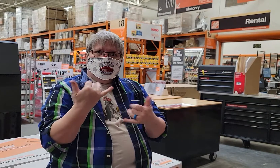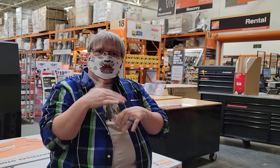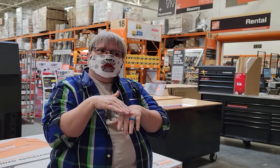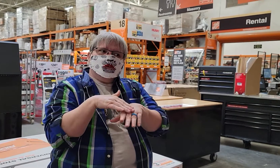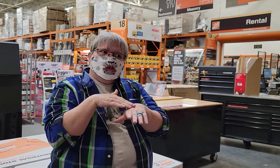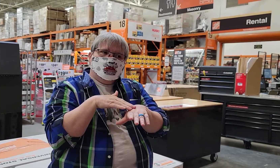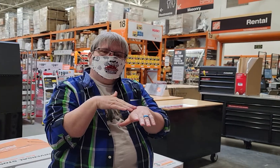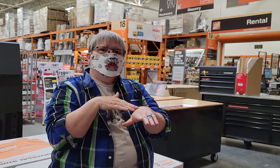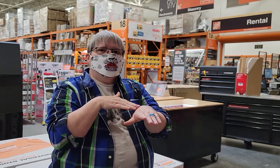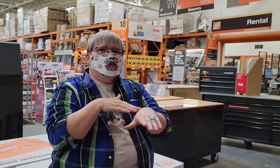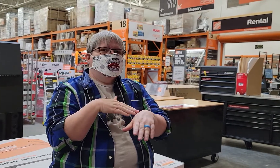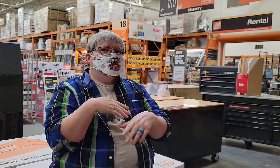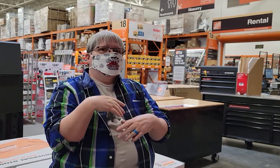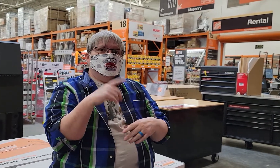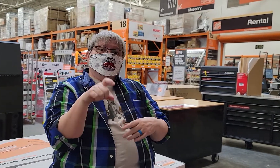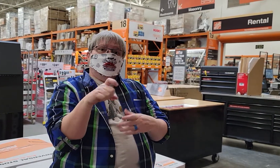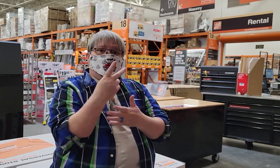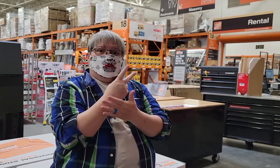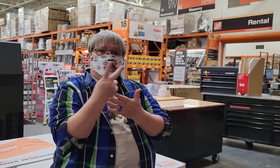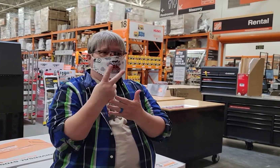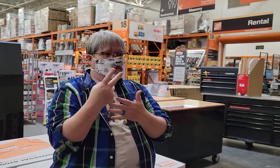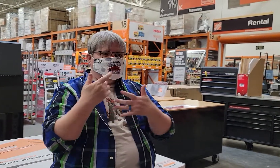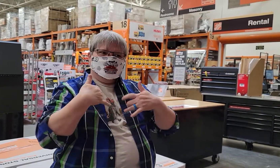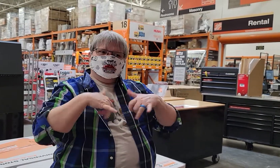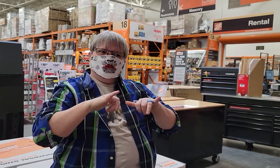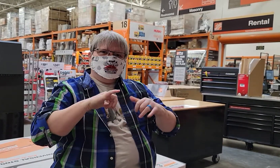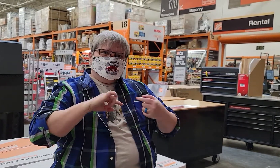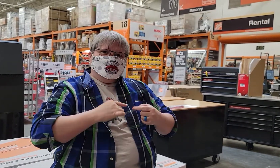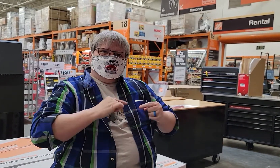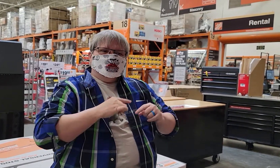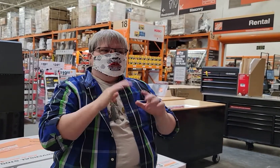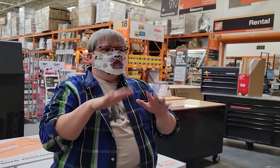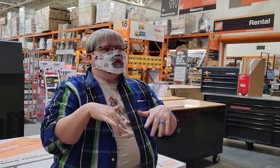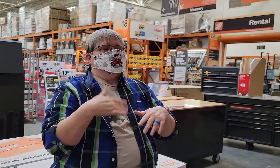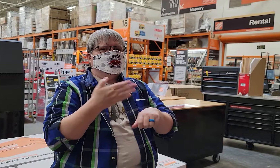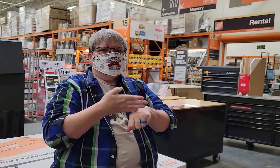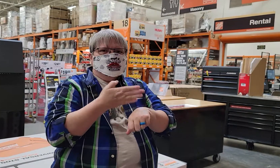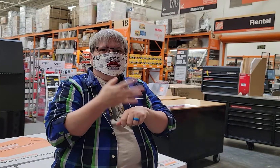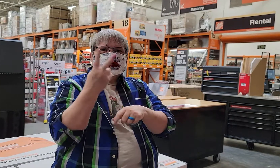I'm so bored. It's so slow! It was supposed to be two weeks, but I'm still hurting so